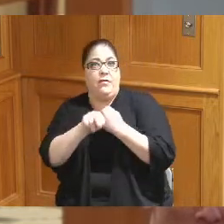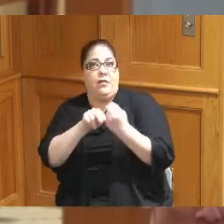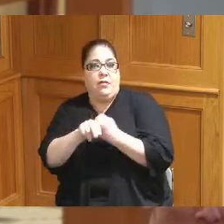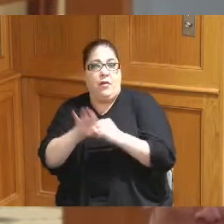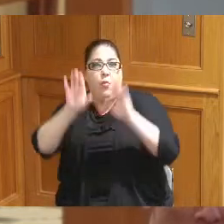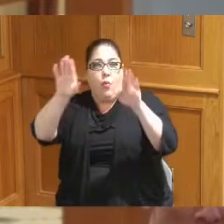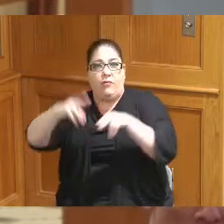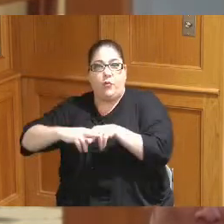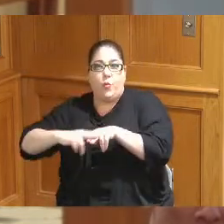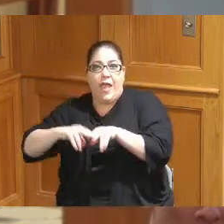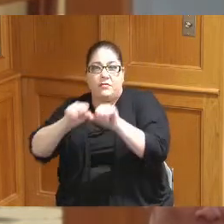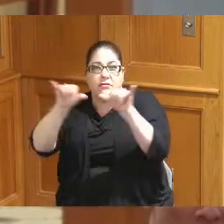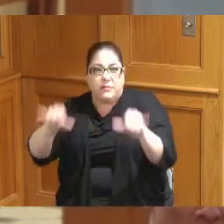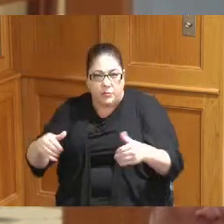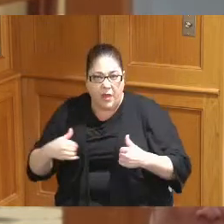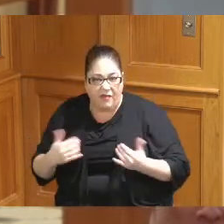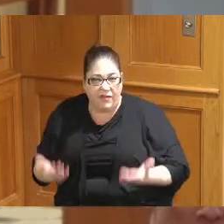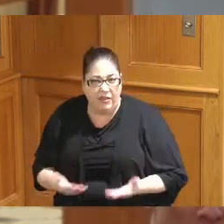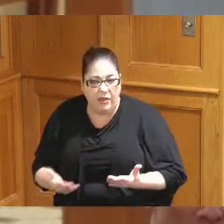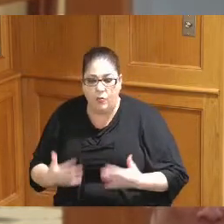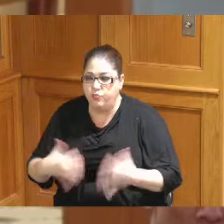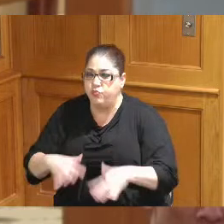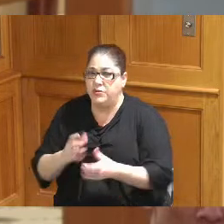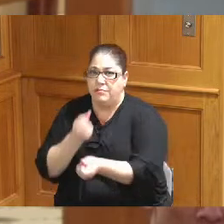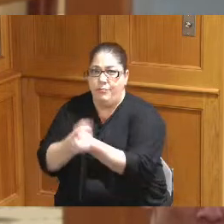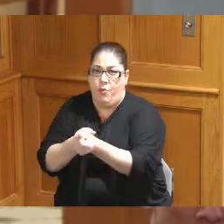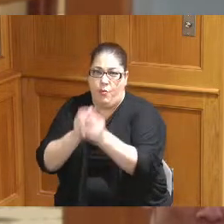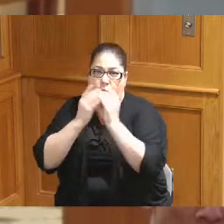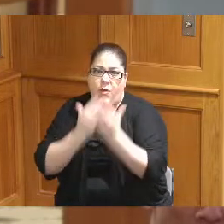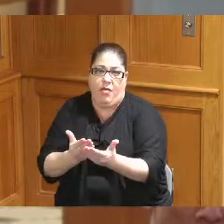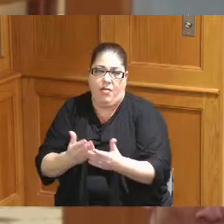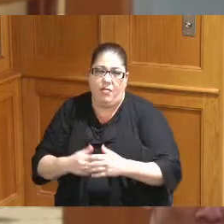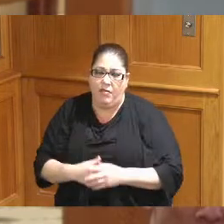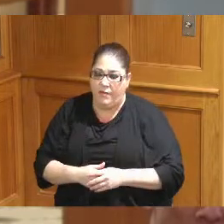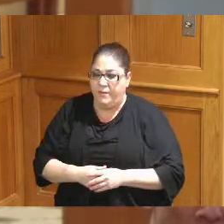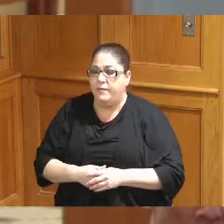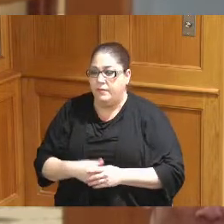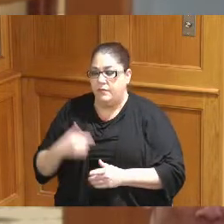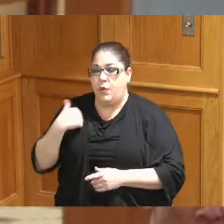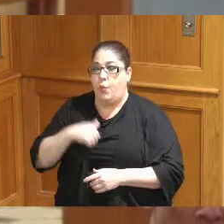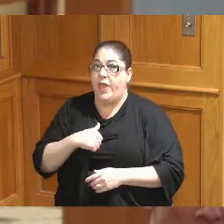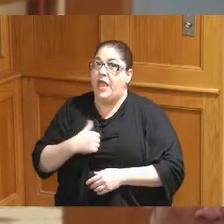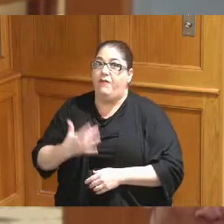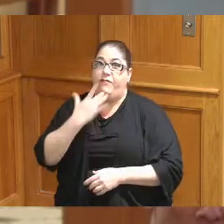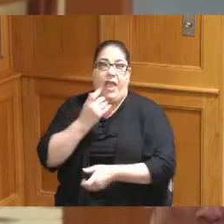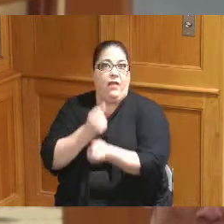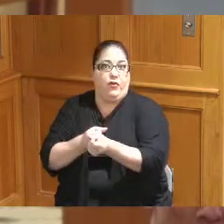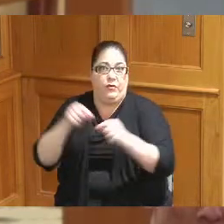rail system that this would support this very well so again we are very much in favor of this and